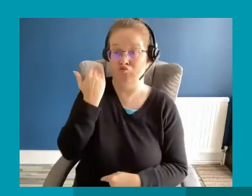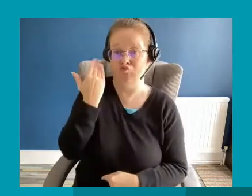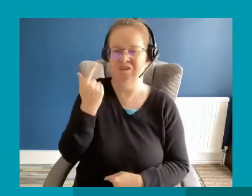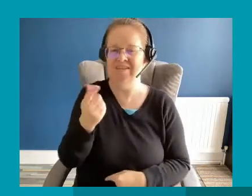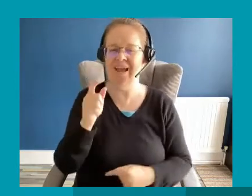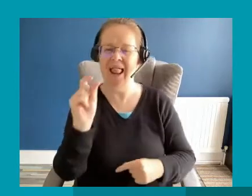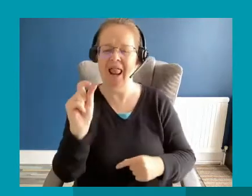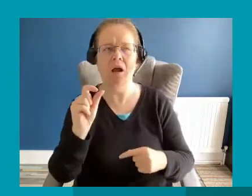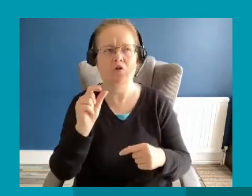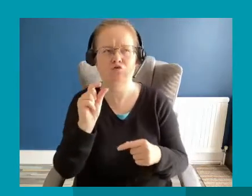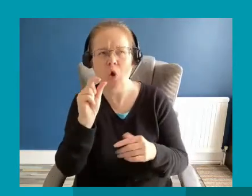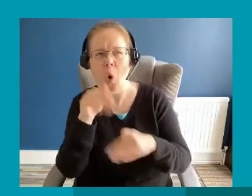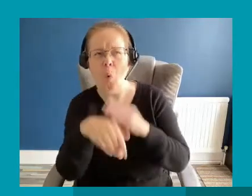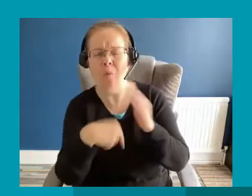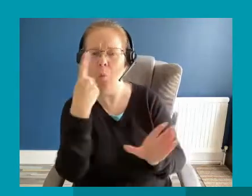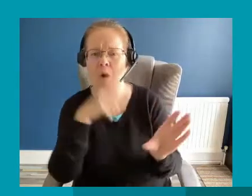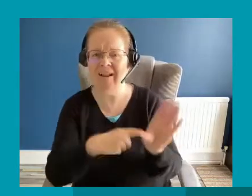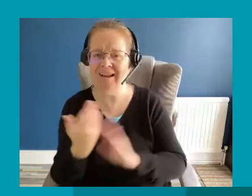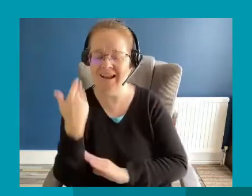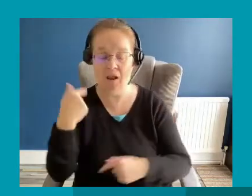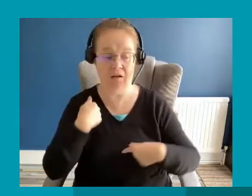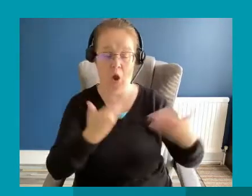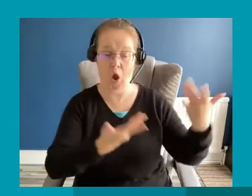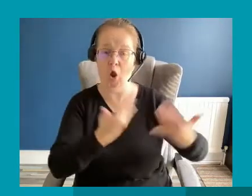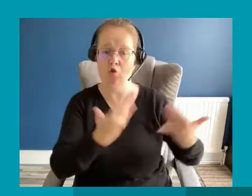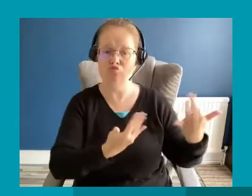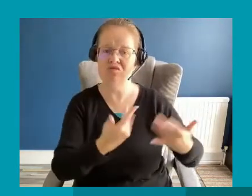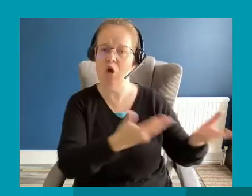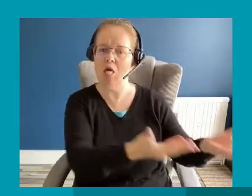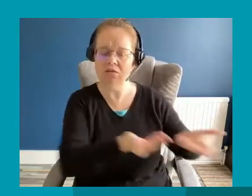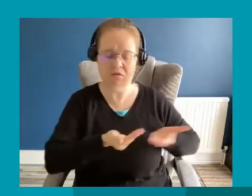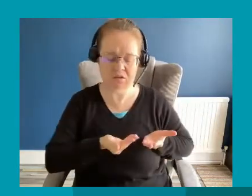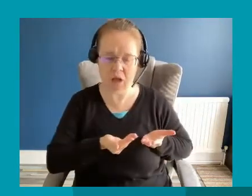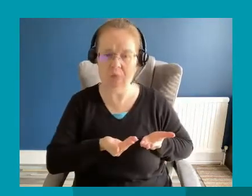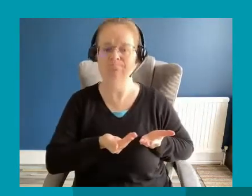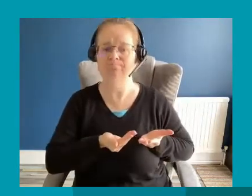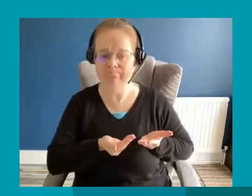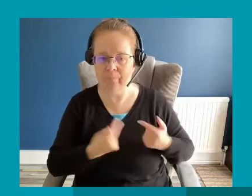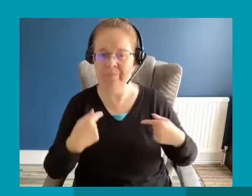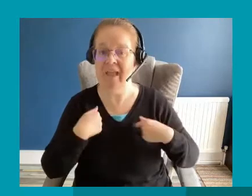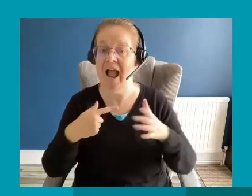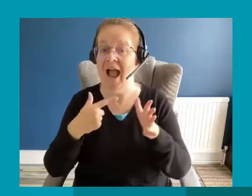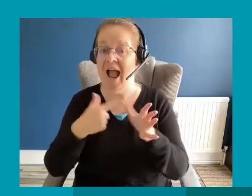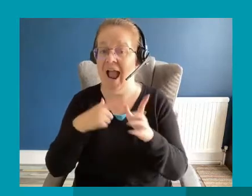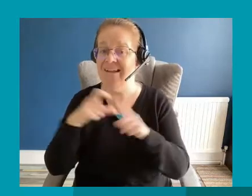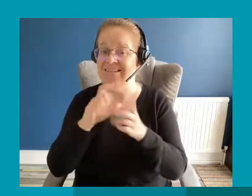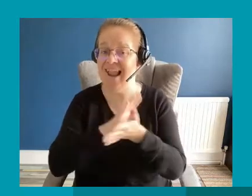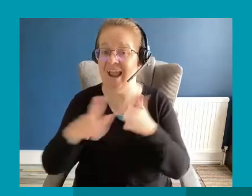I got the results back that I had it that I have ADHD, which I'm happy to discuss